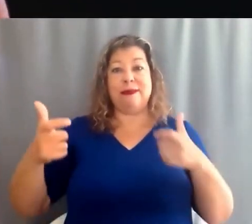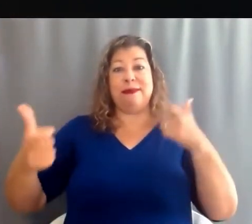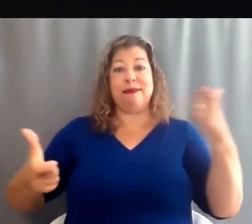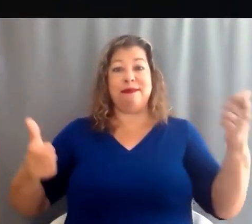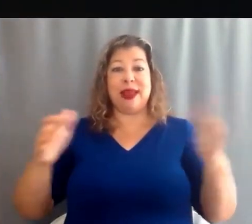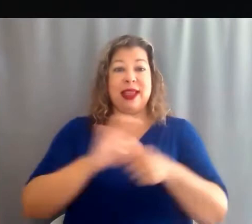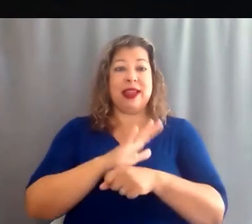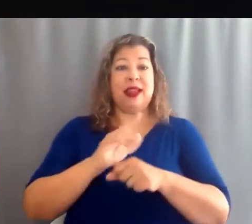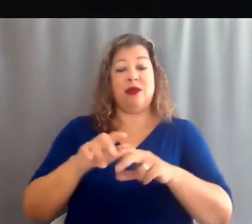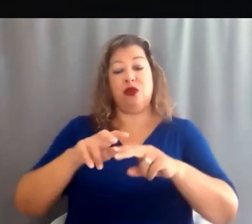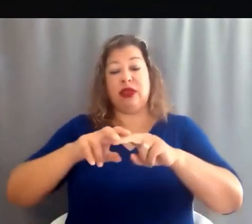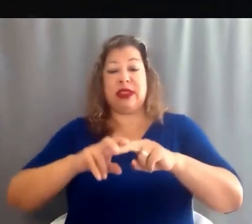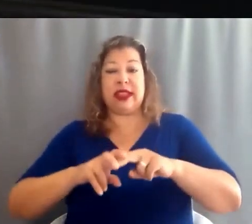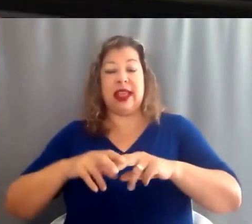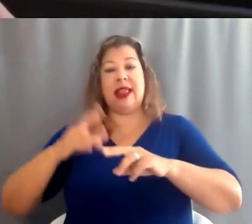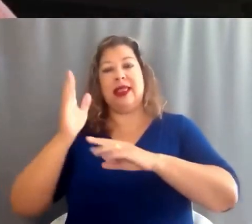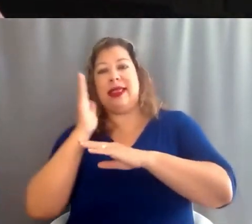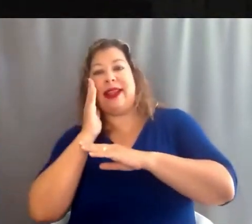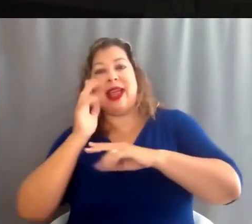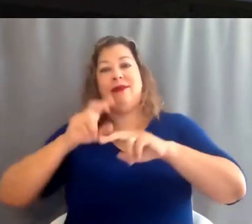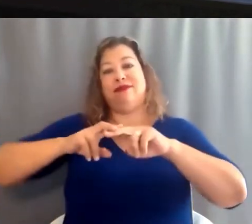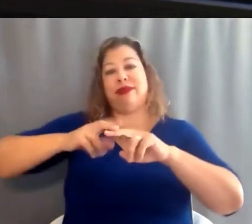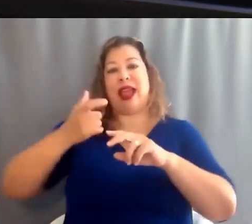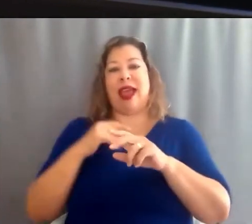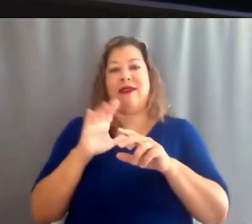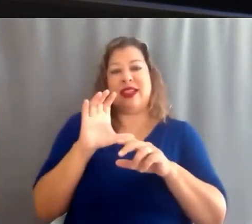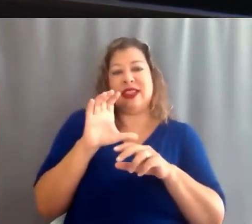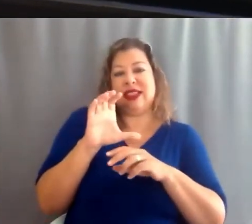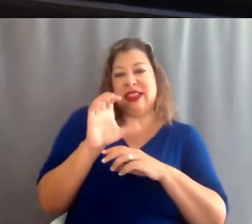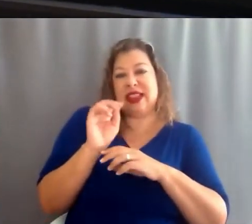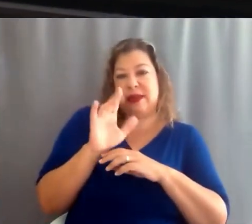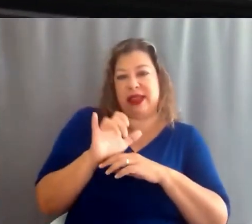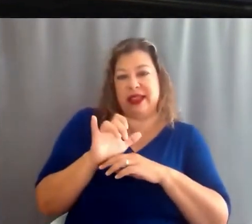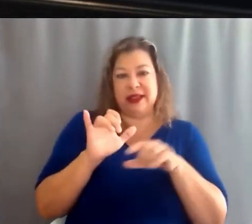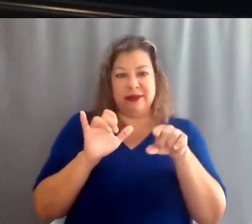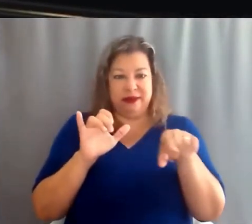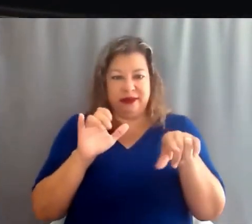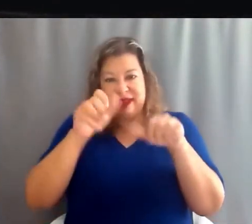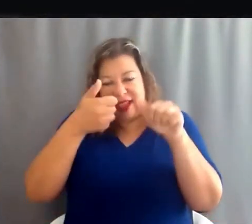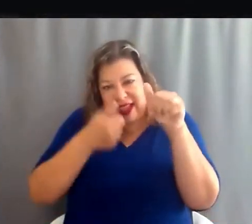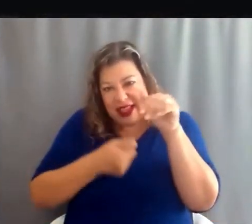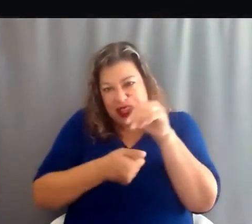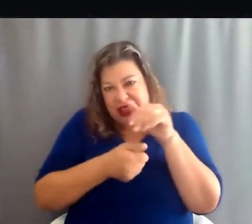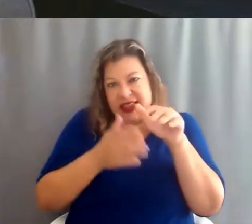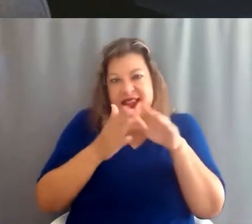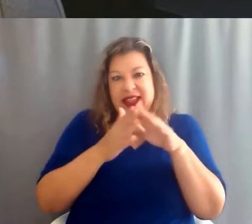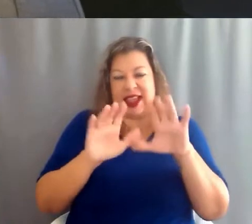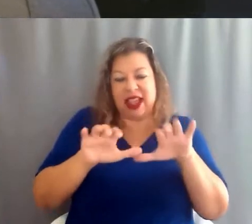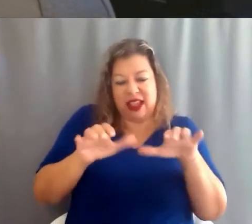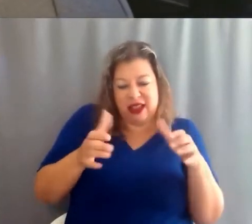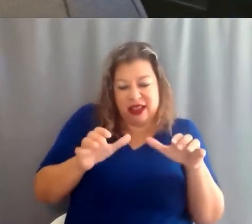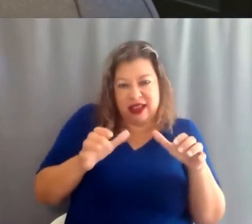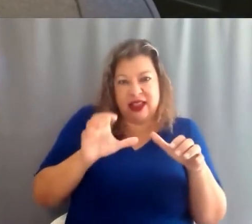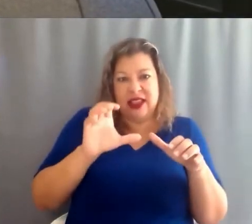sit and lounge on, we have this little cubby. They're hidden into the space, but they allow folks to